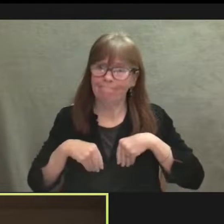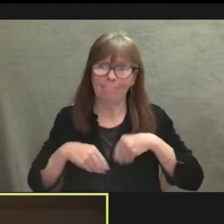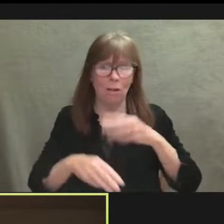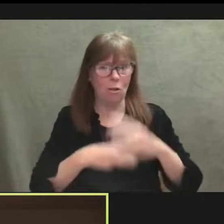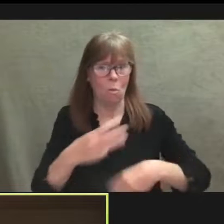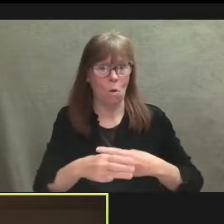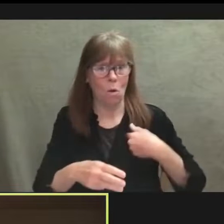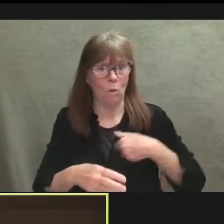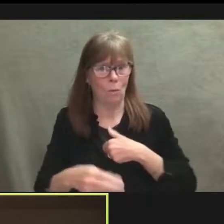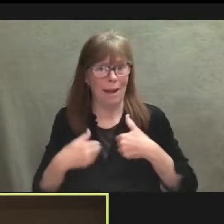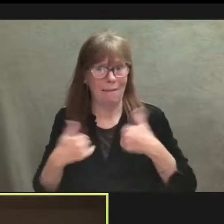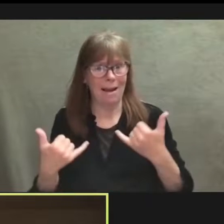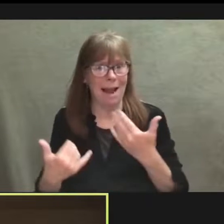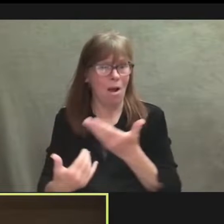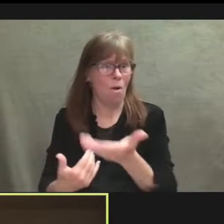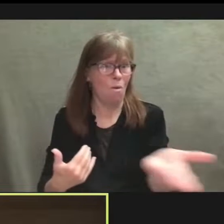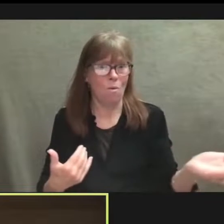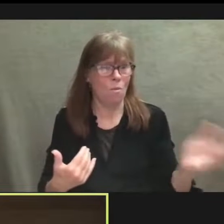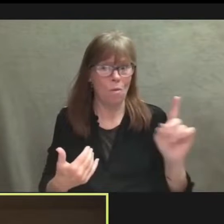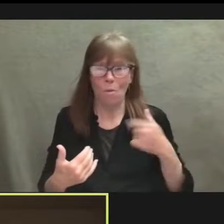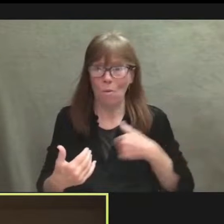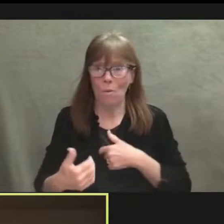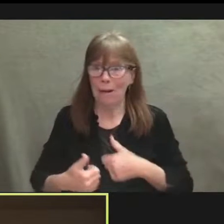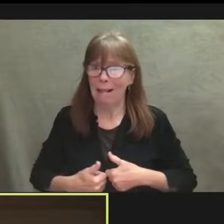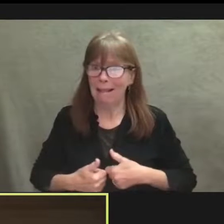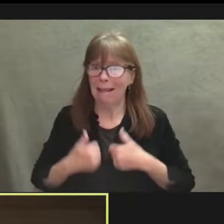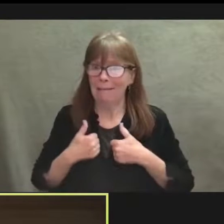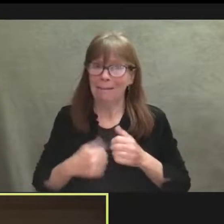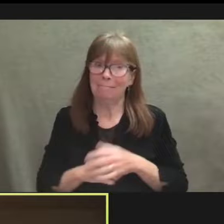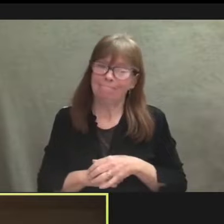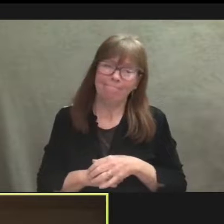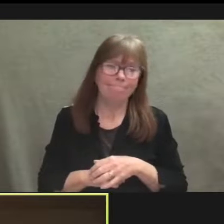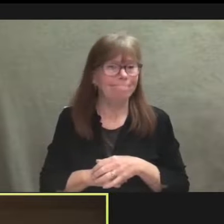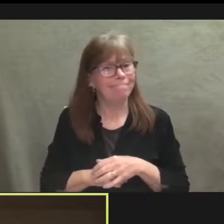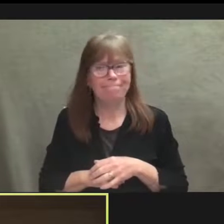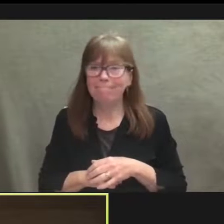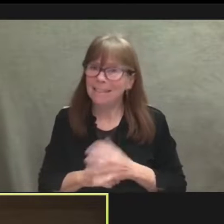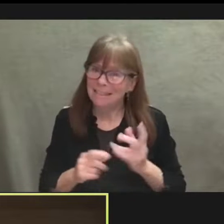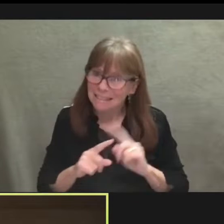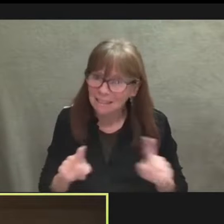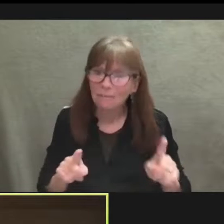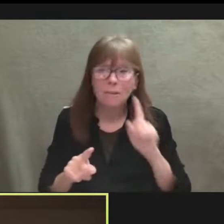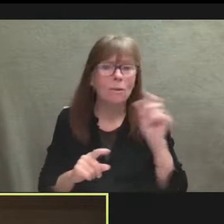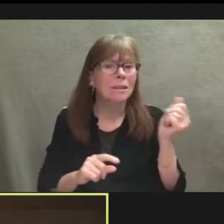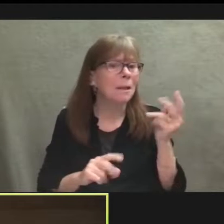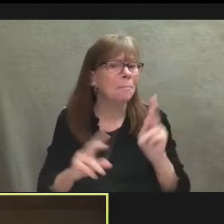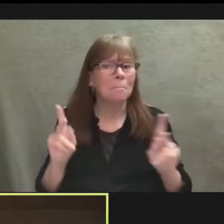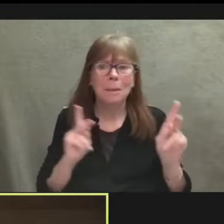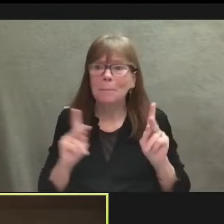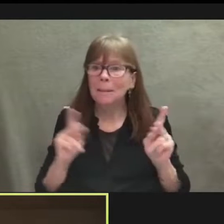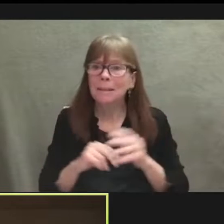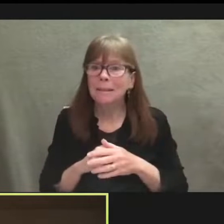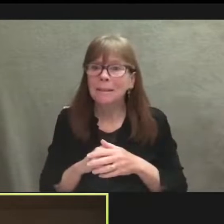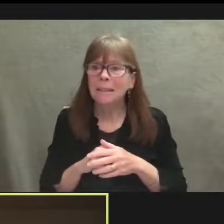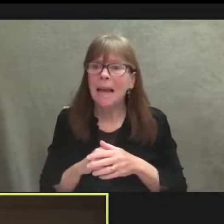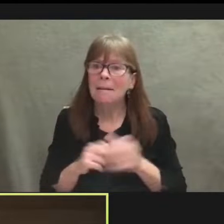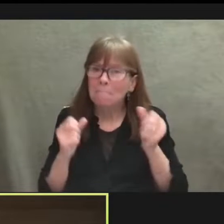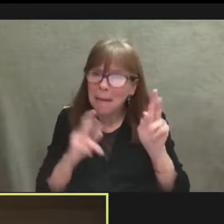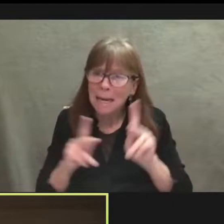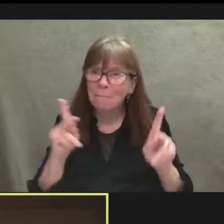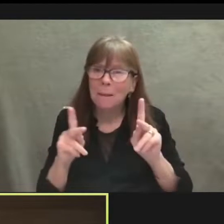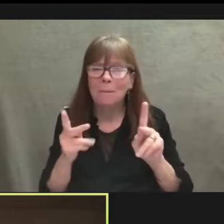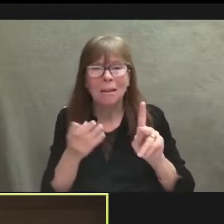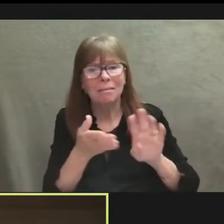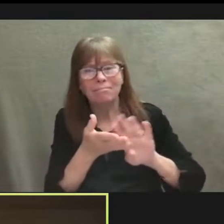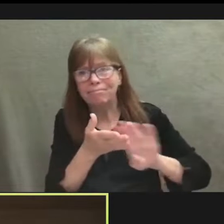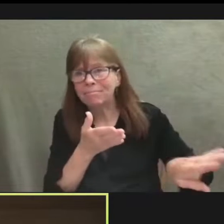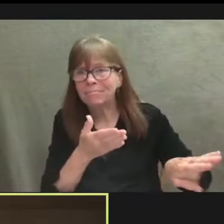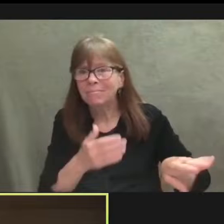really is centered on some people and leaves a lot of people out. So I think radical change